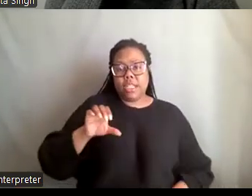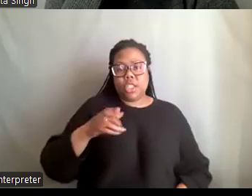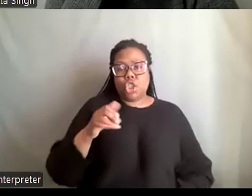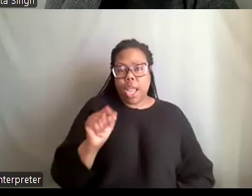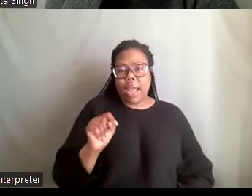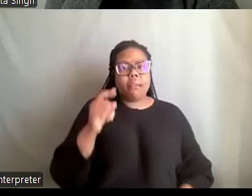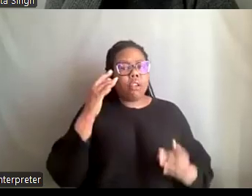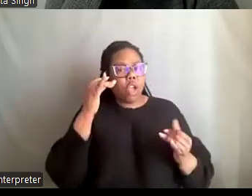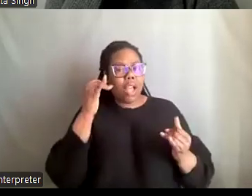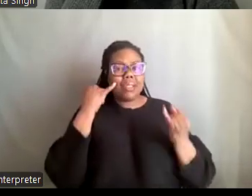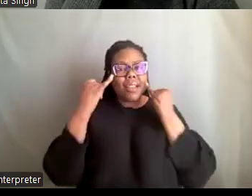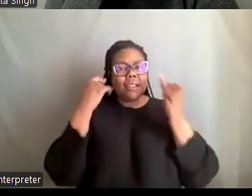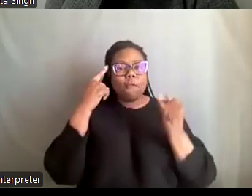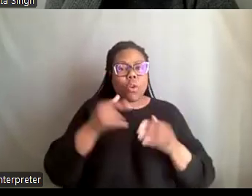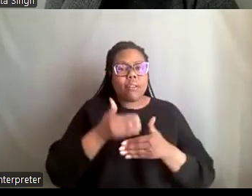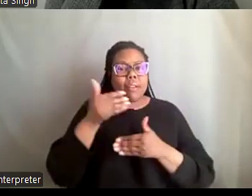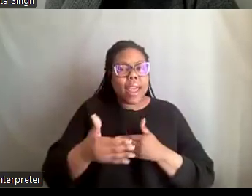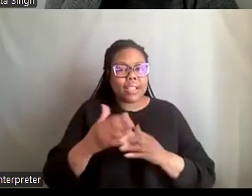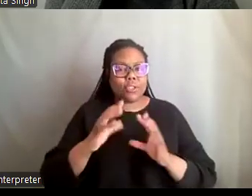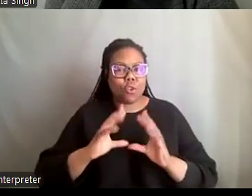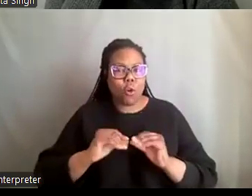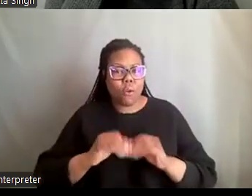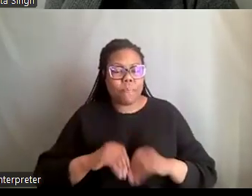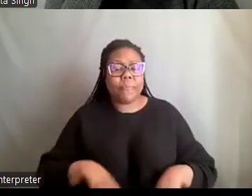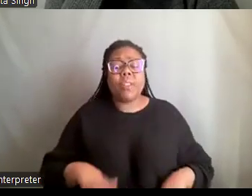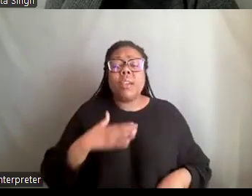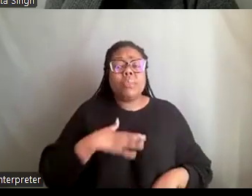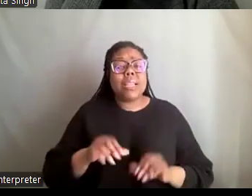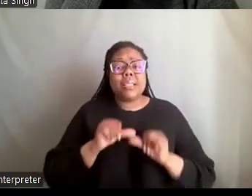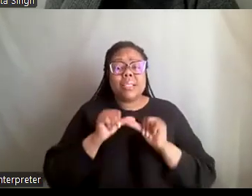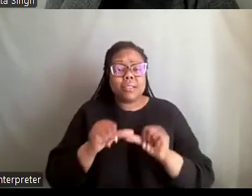individually and I'll put my email in the chat with thoughts and ideas, things you would like for the next call.